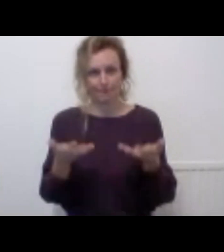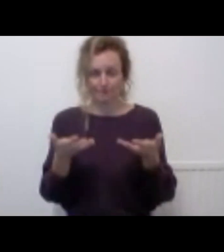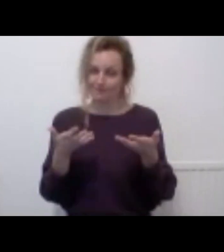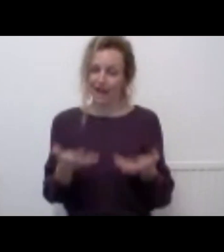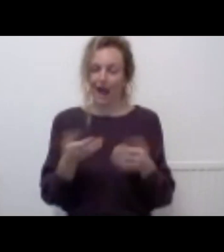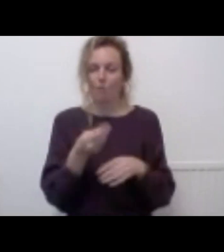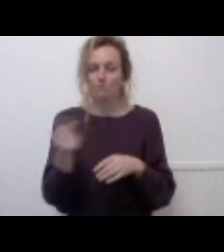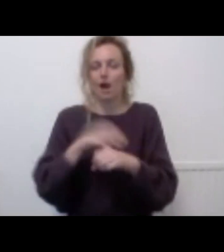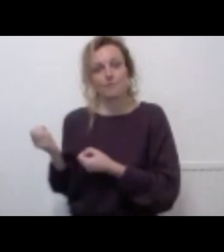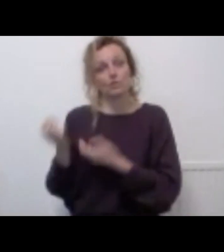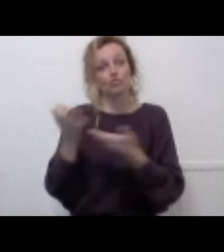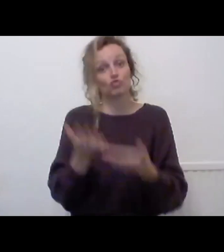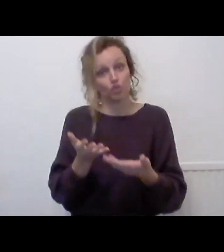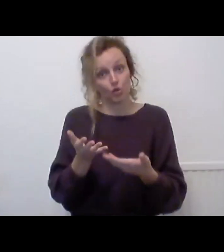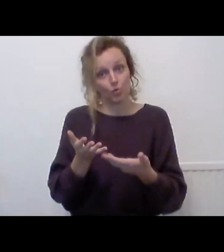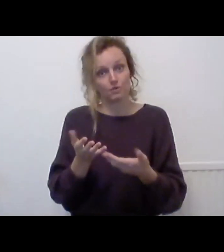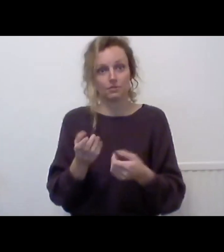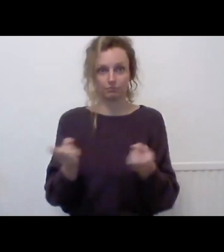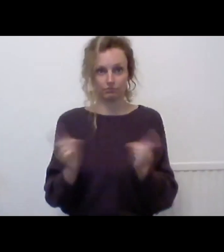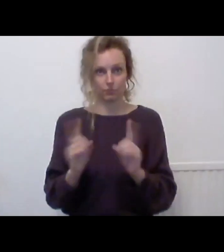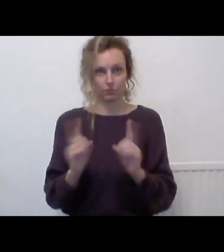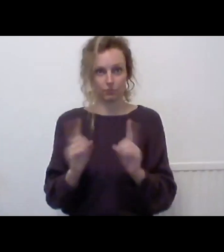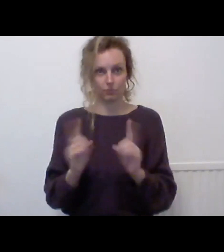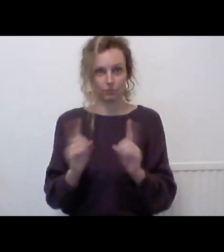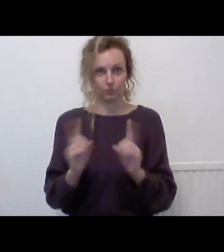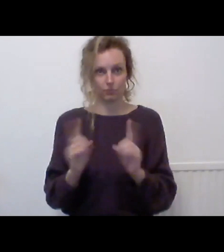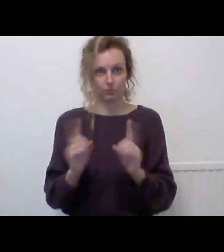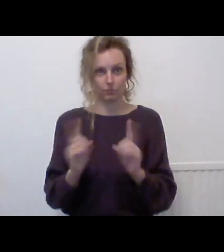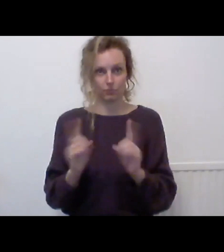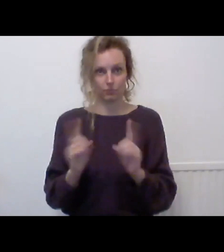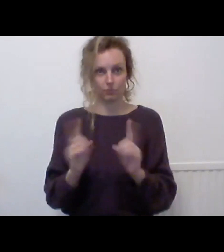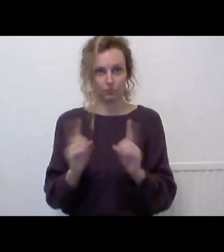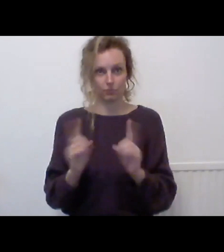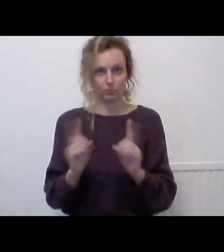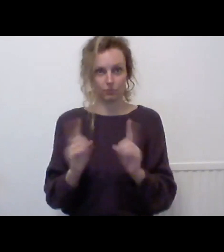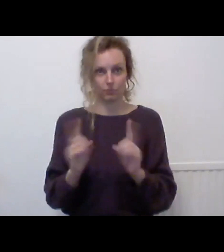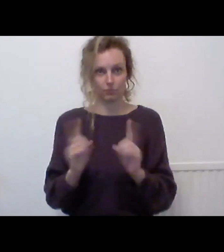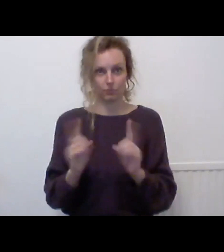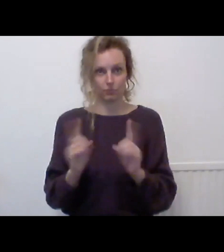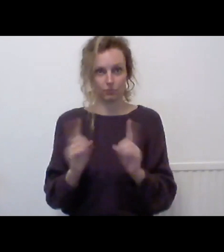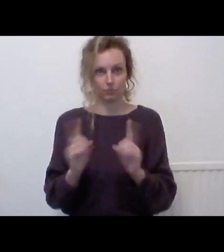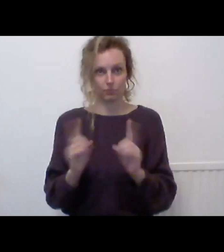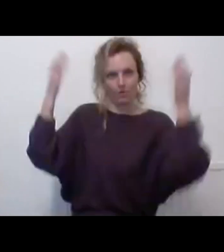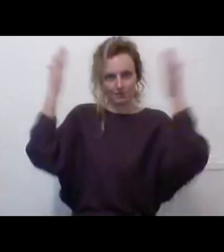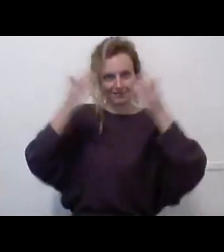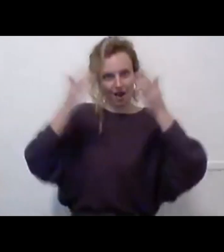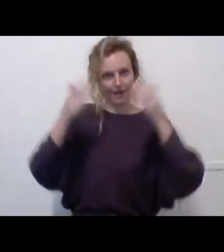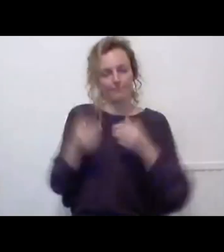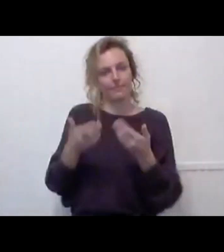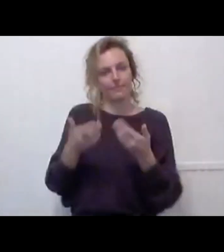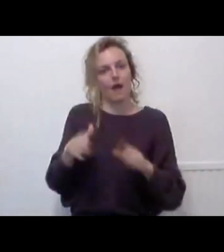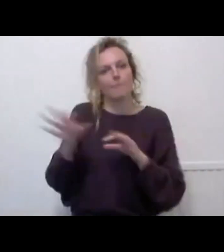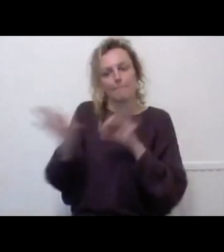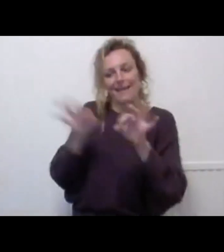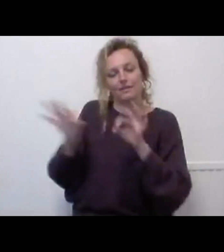their bios are very long, but what I've done is just picked out a few points. I'd like to